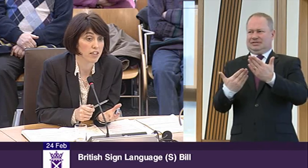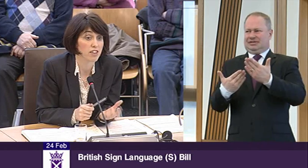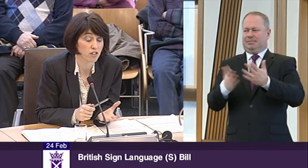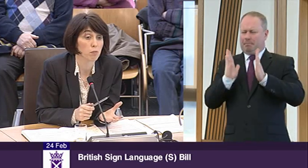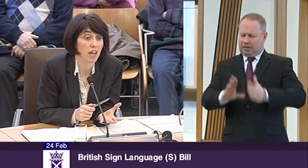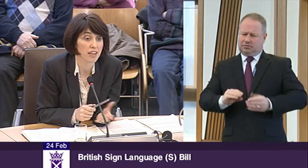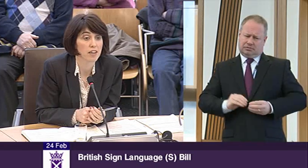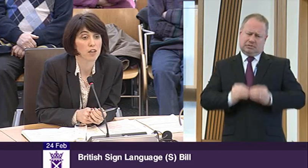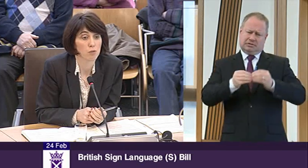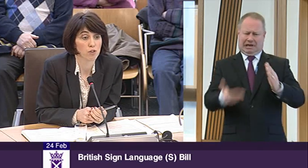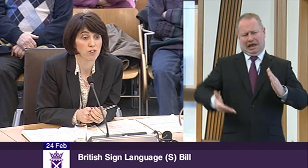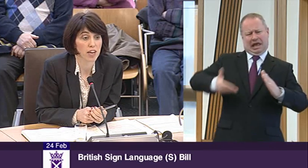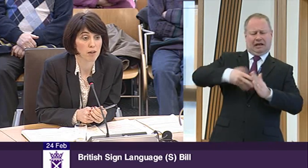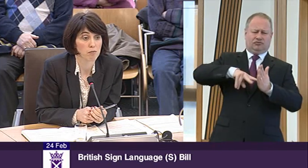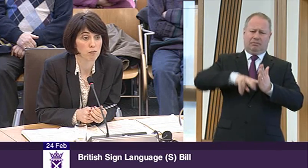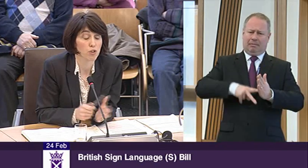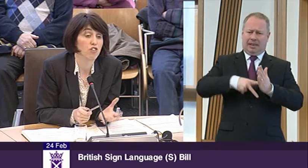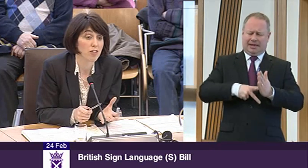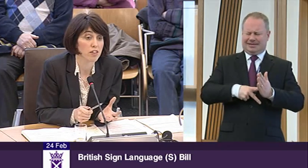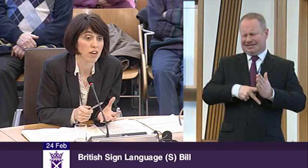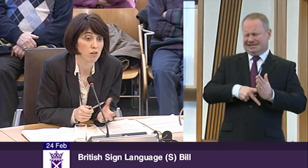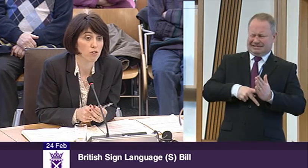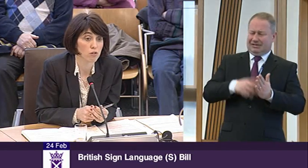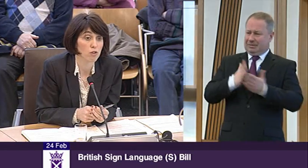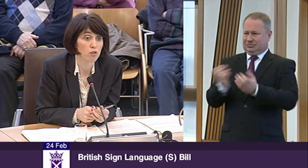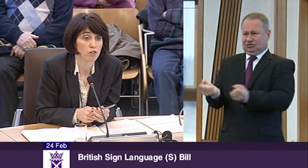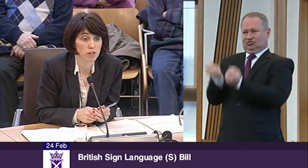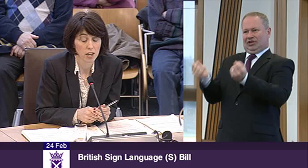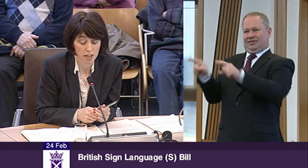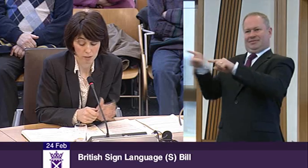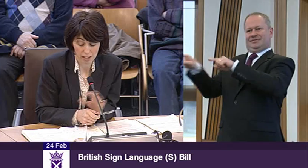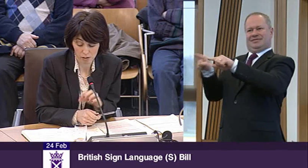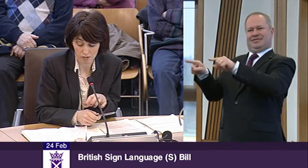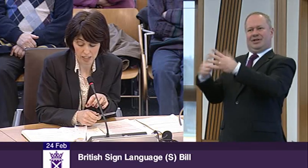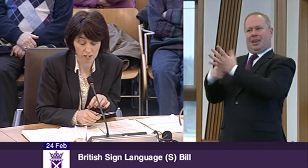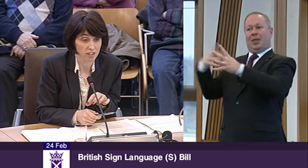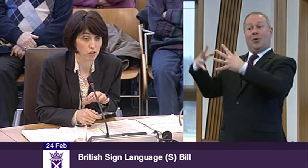the requirement to produce an additional plan would strengthen that.